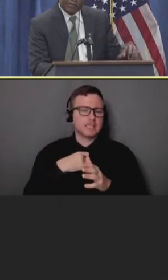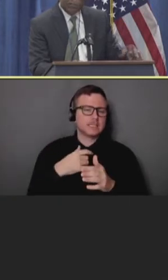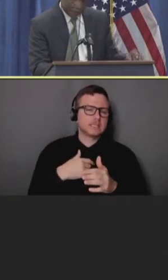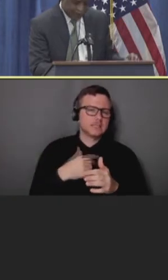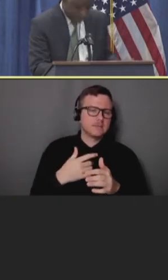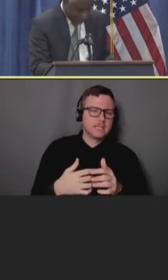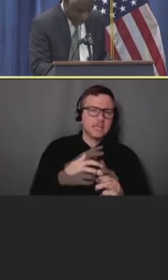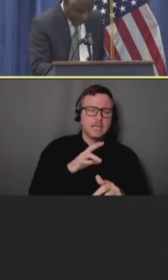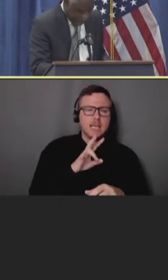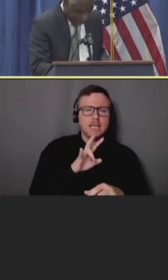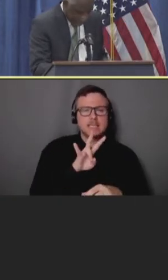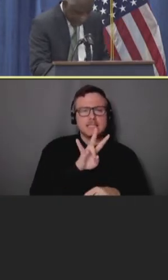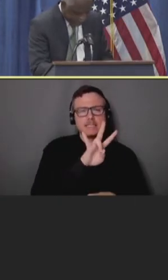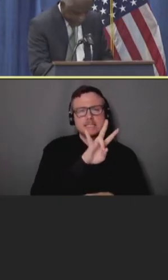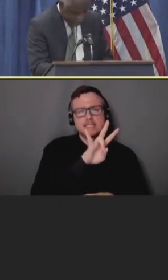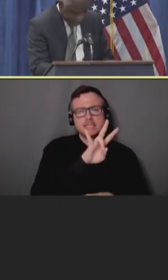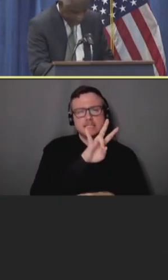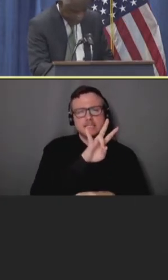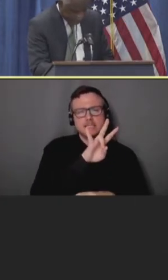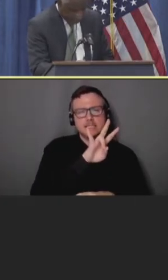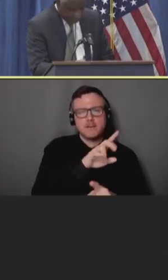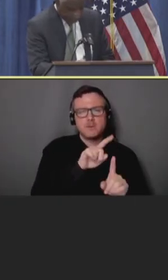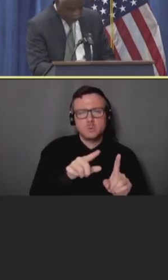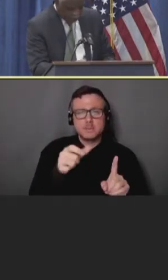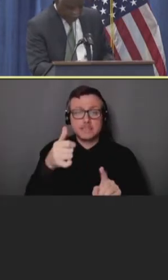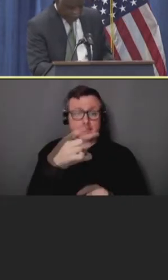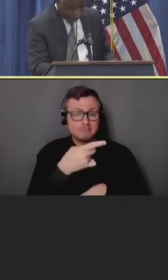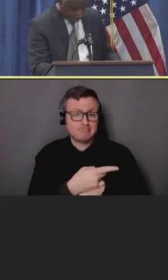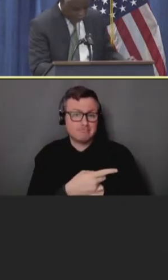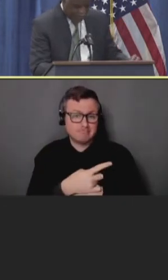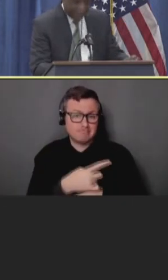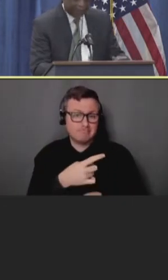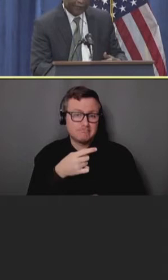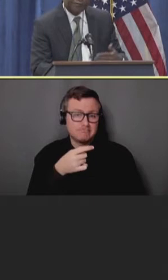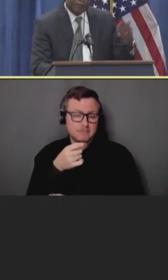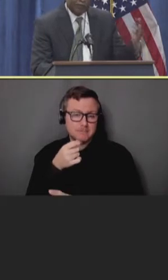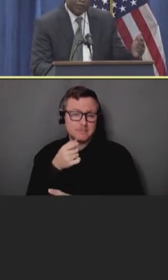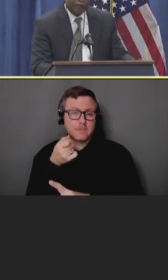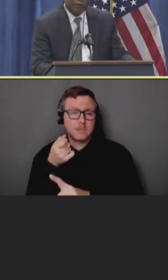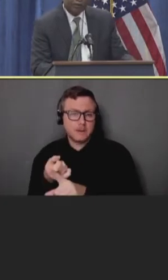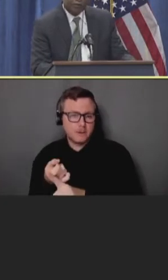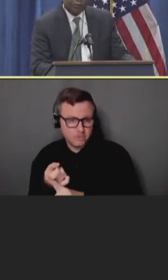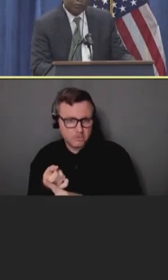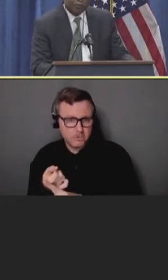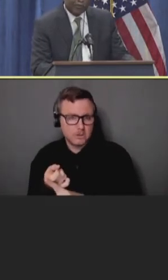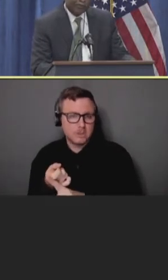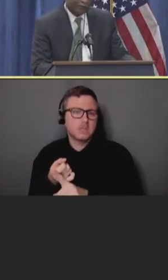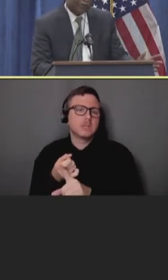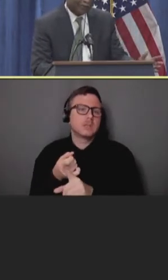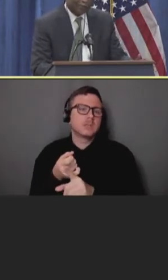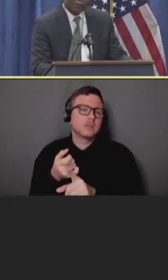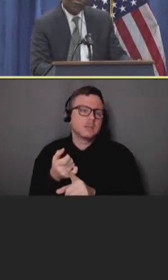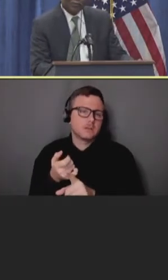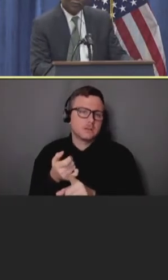seven and ten days, usually followed by the appropriate -- well not appropriate,